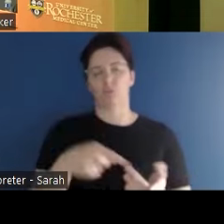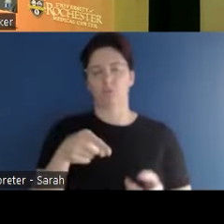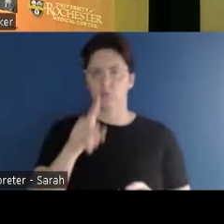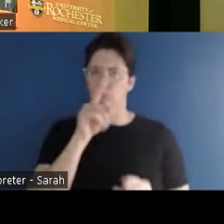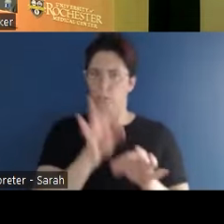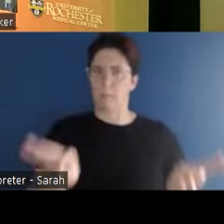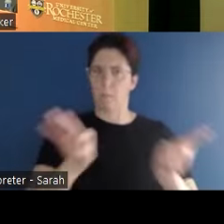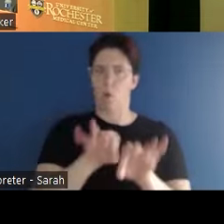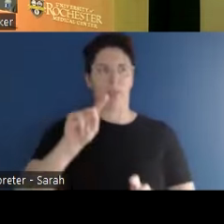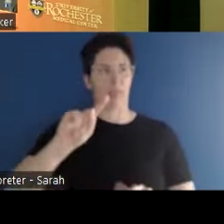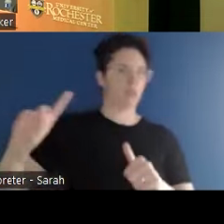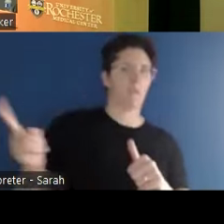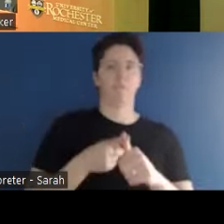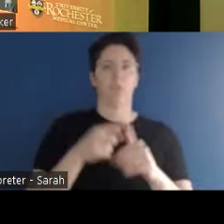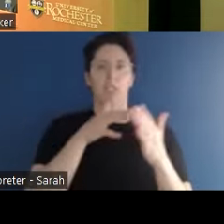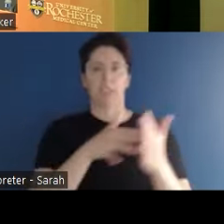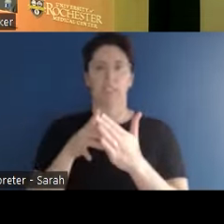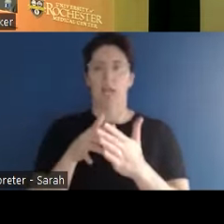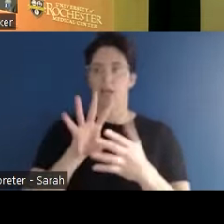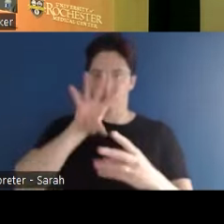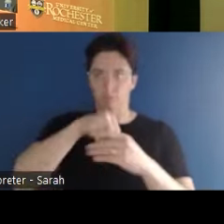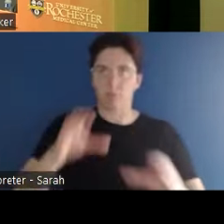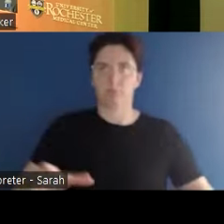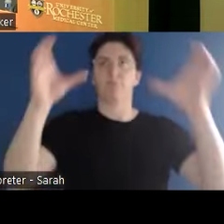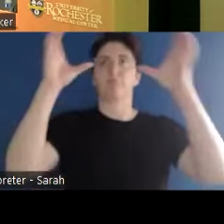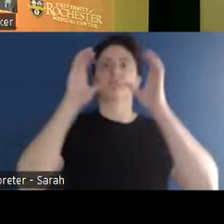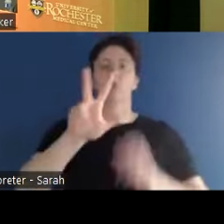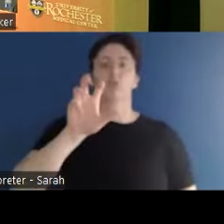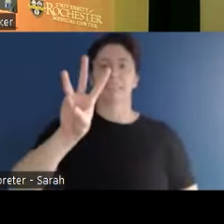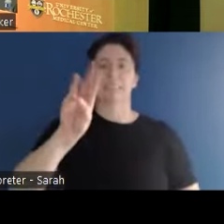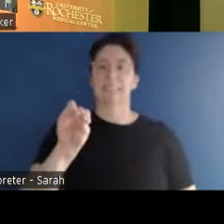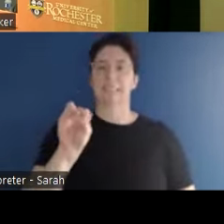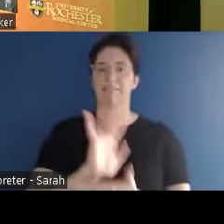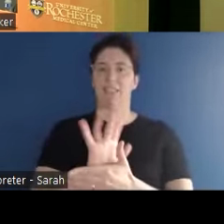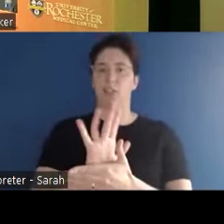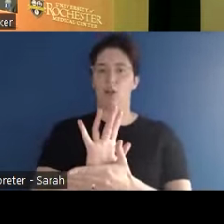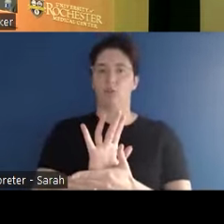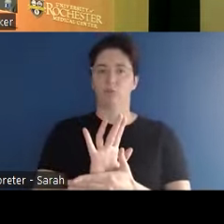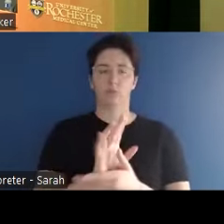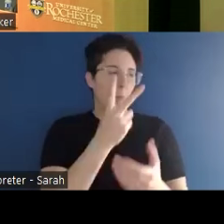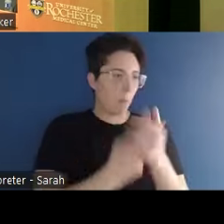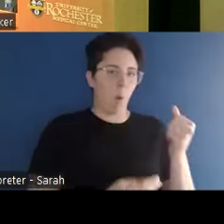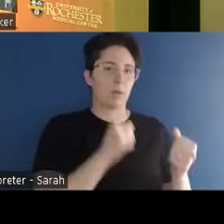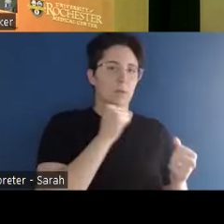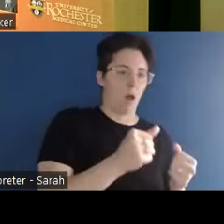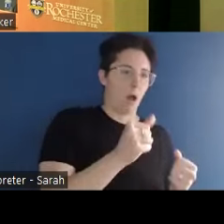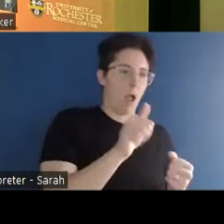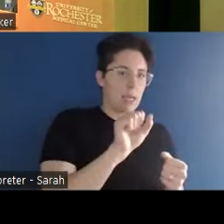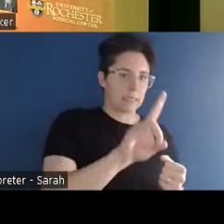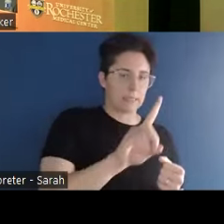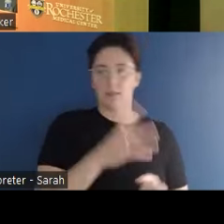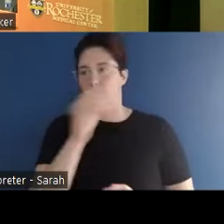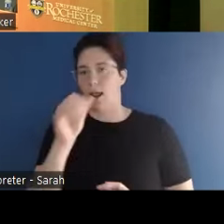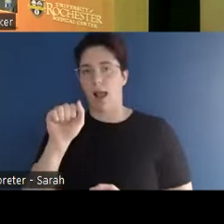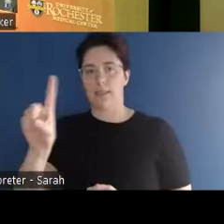first study to use 360 degree videos with children autism and non-autism it also was the first study